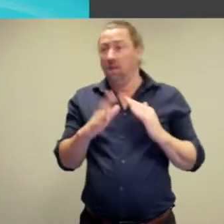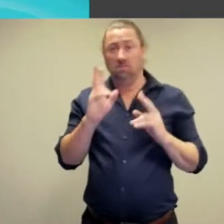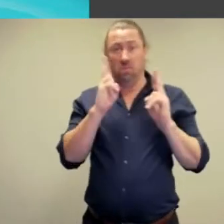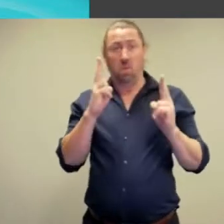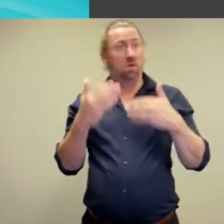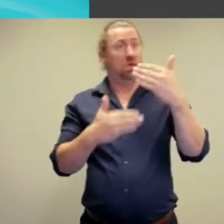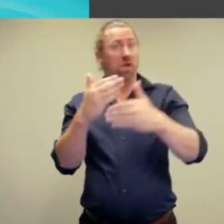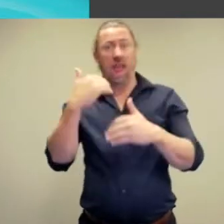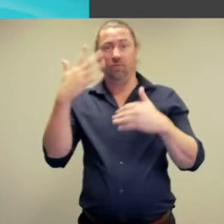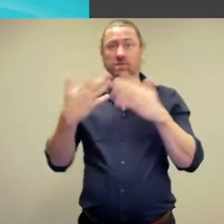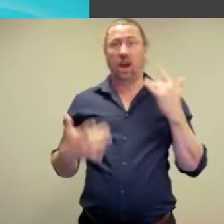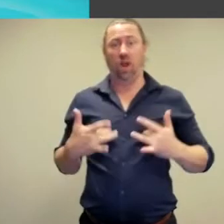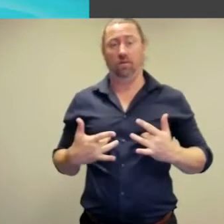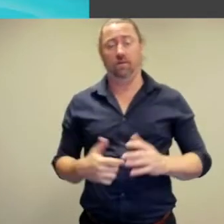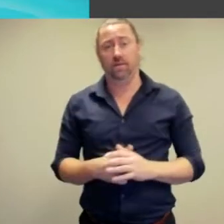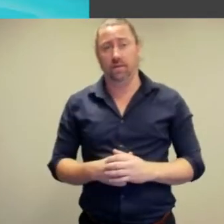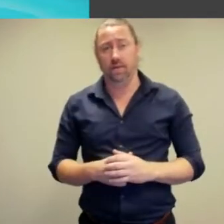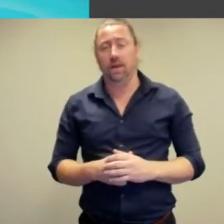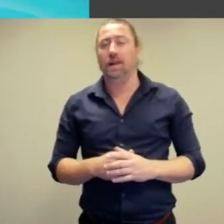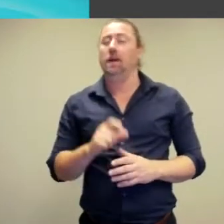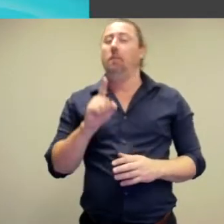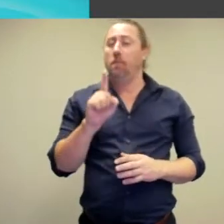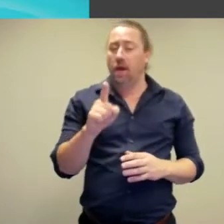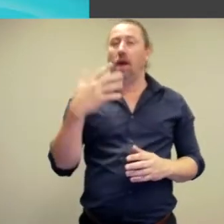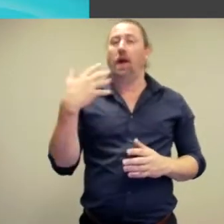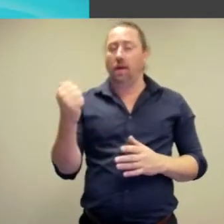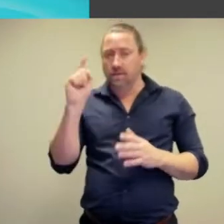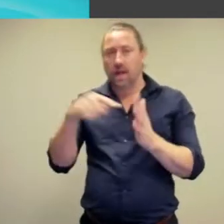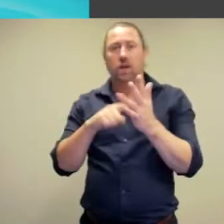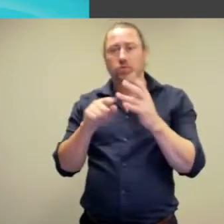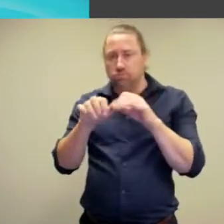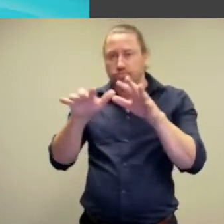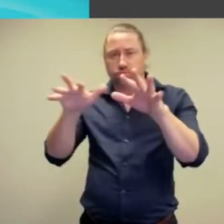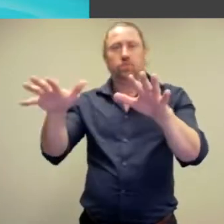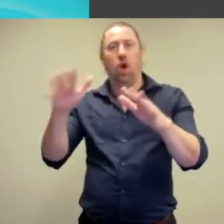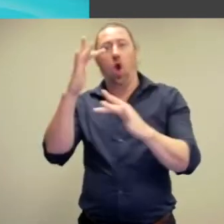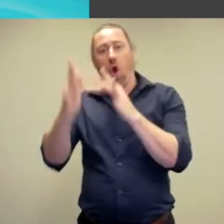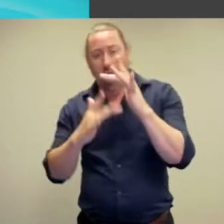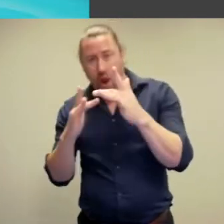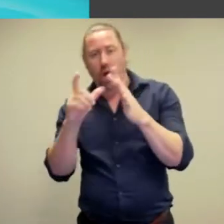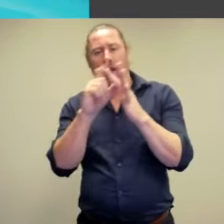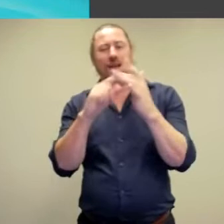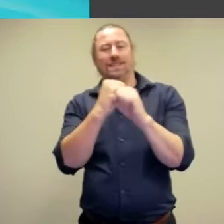but it also refers to a growing body